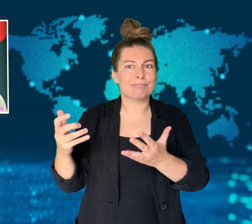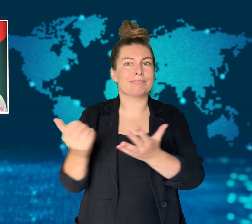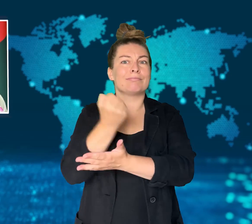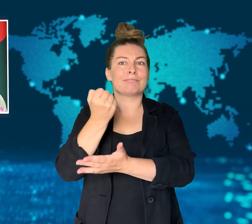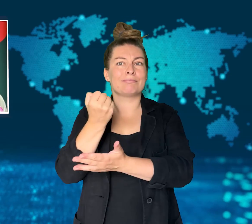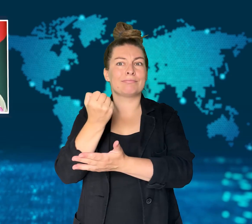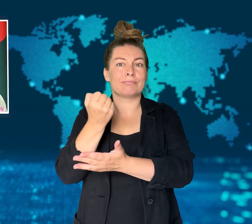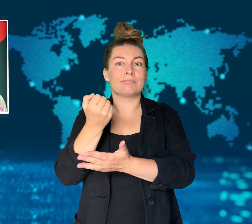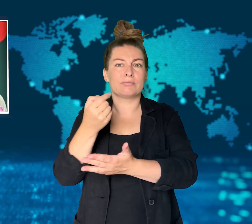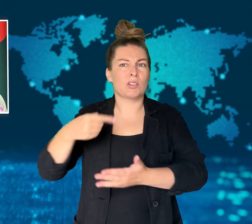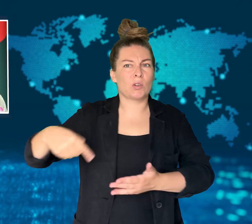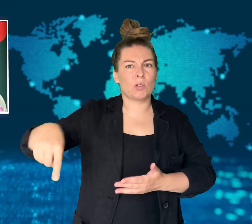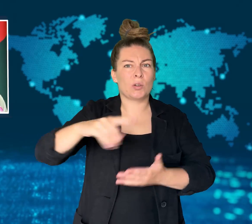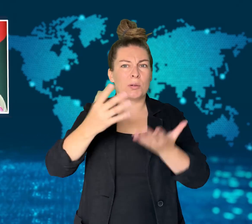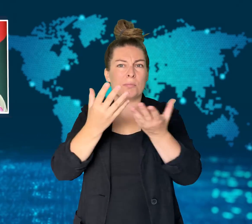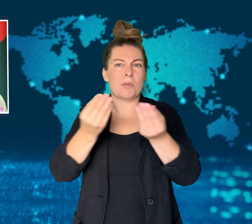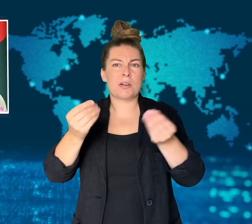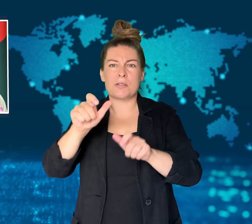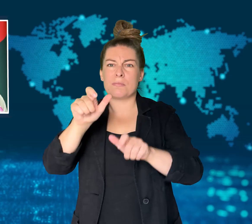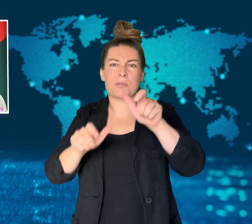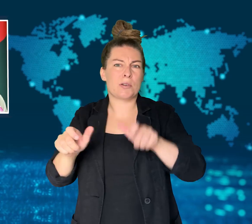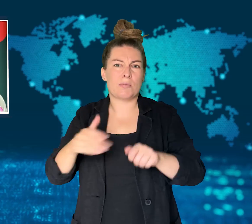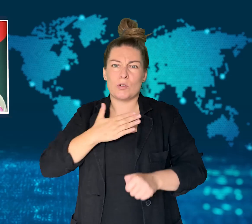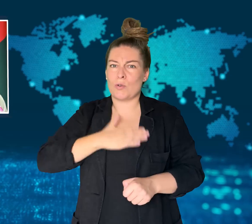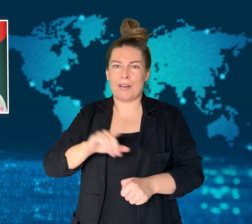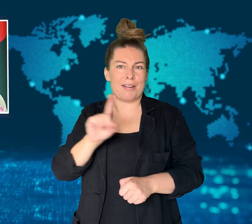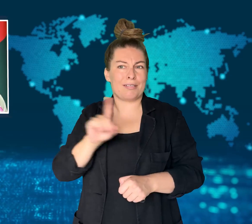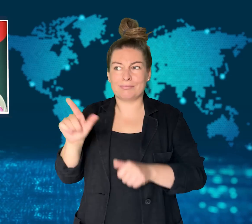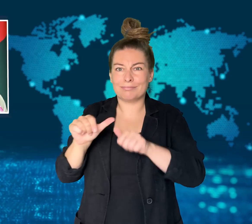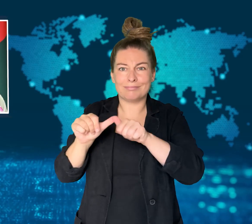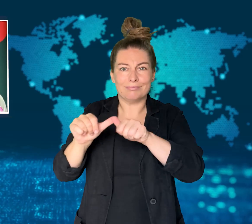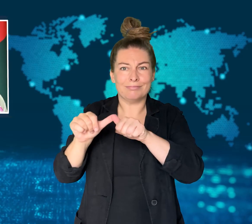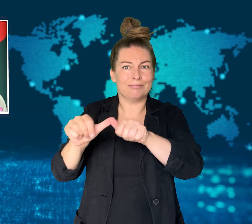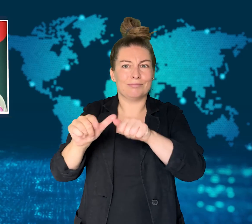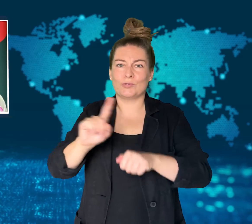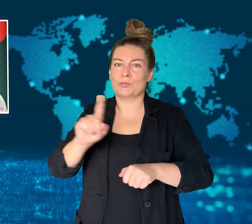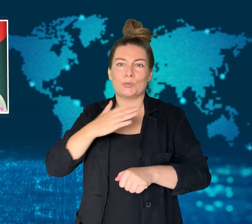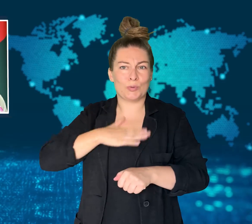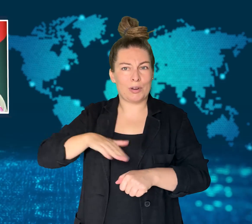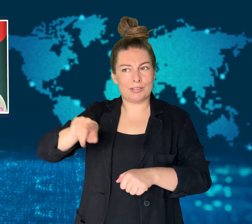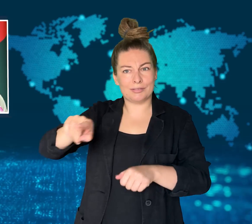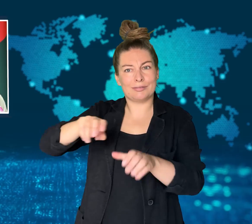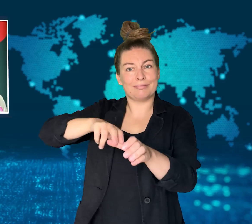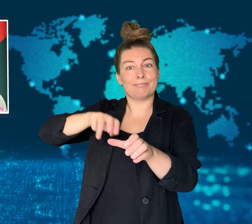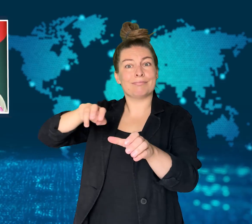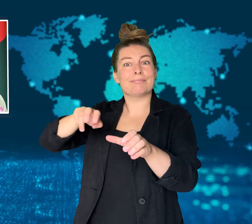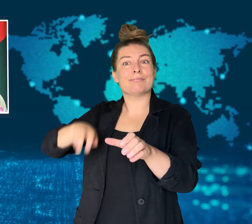The opposition boycotted the vote, making it almost certain